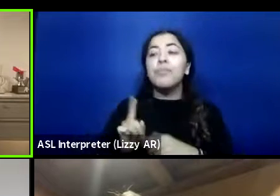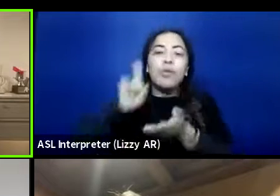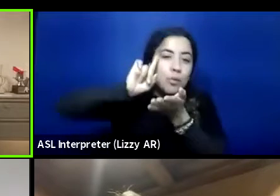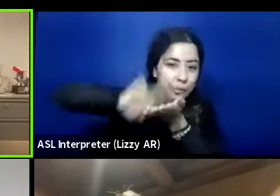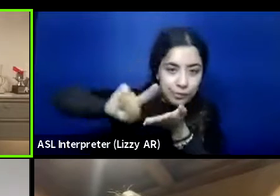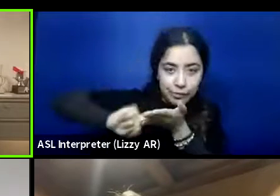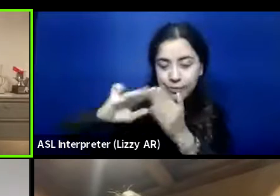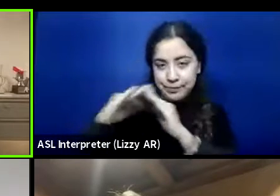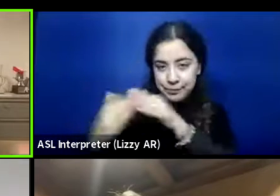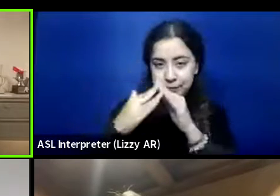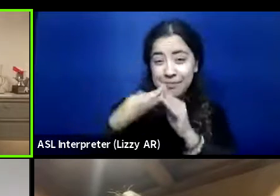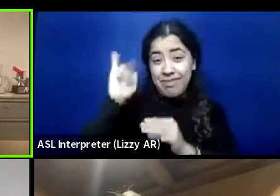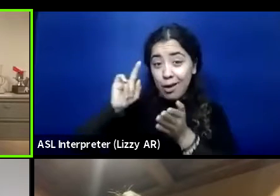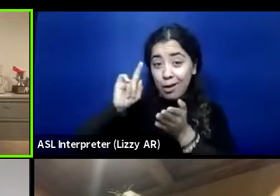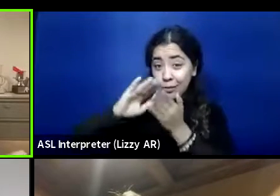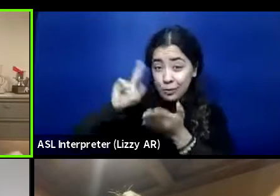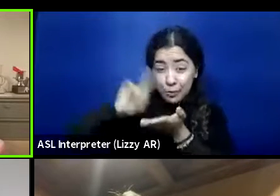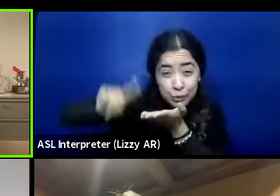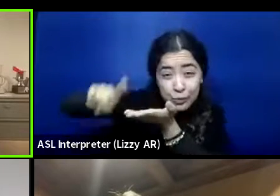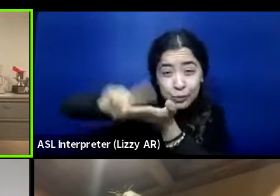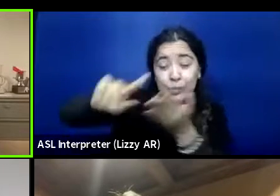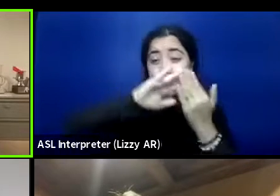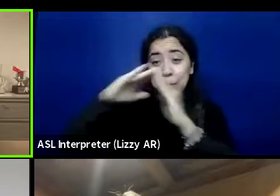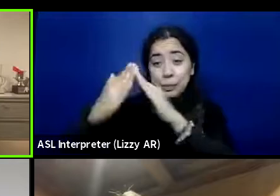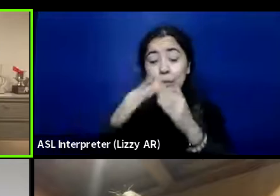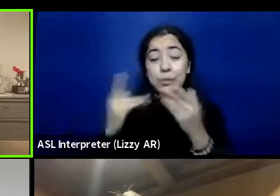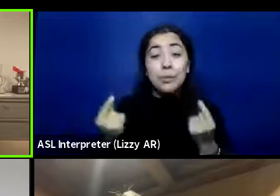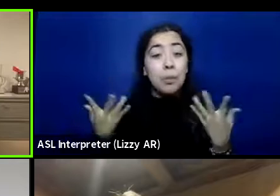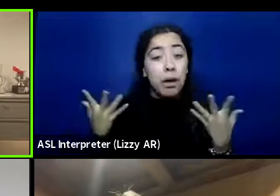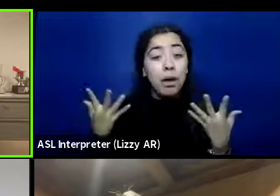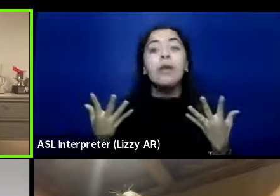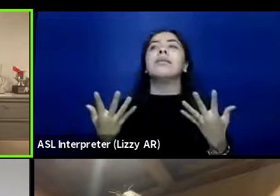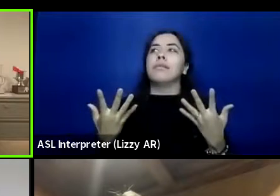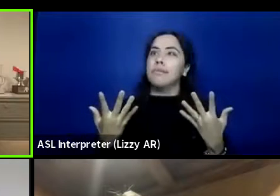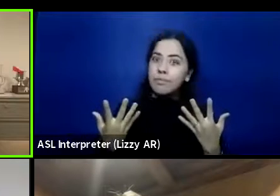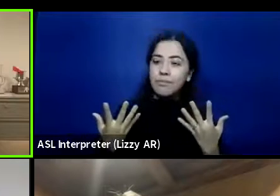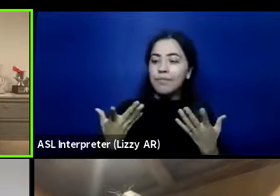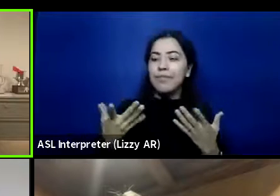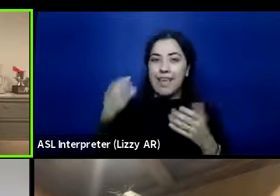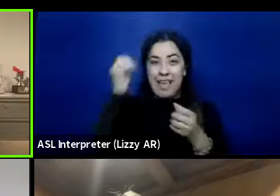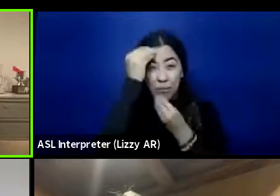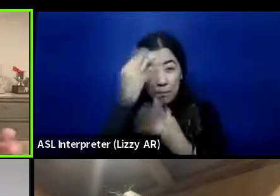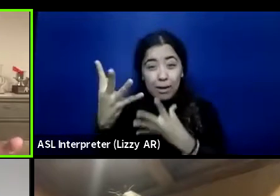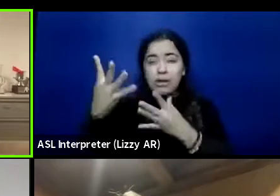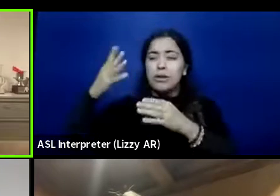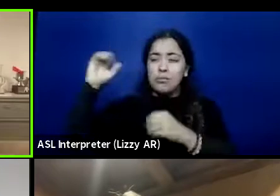was all about sharing of information, sharing of results in order to advance the state